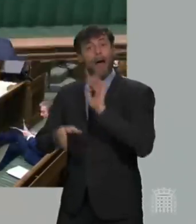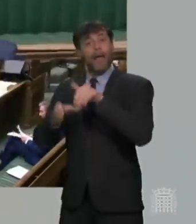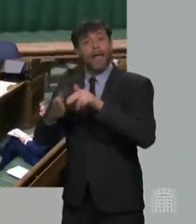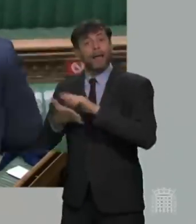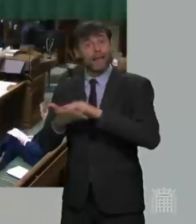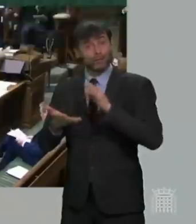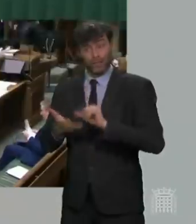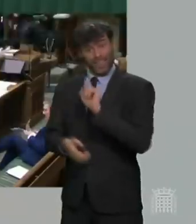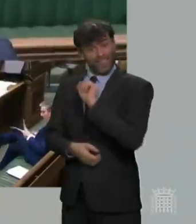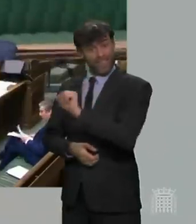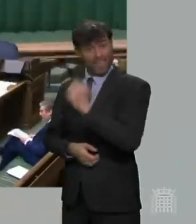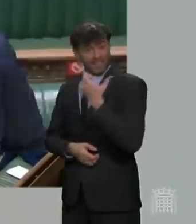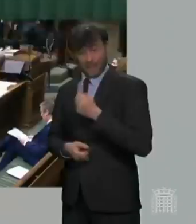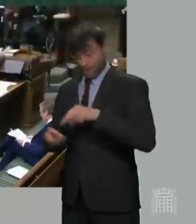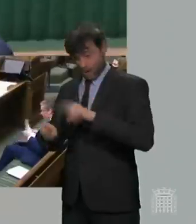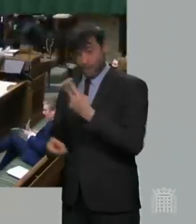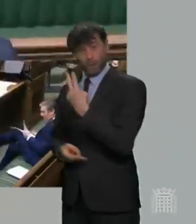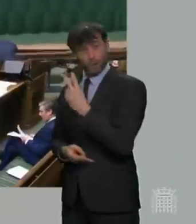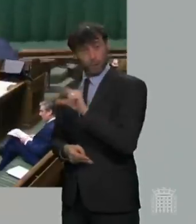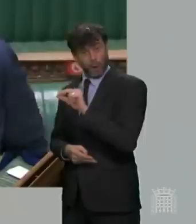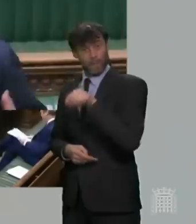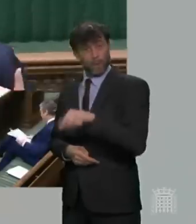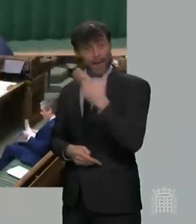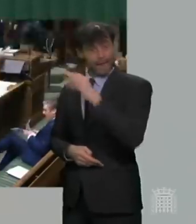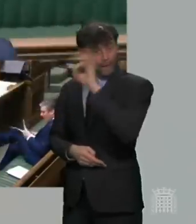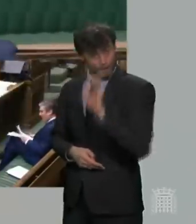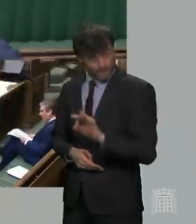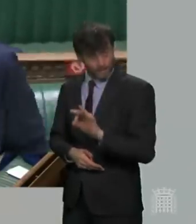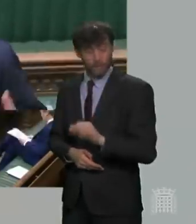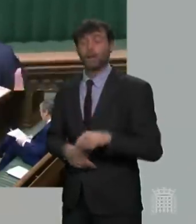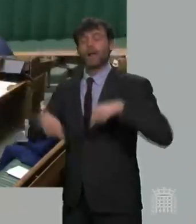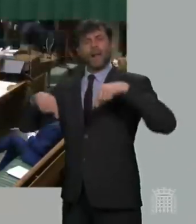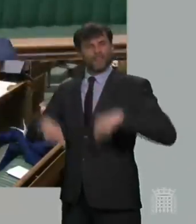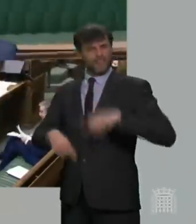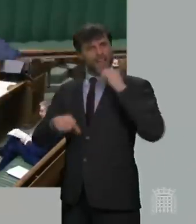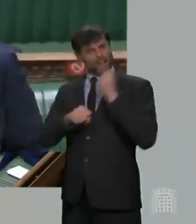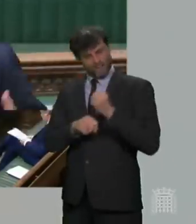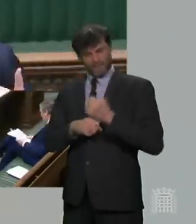They know that, in the past year, this Government have put another £5,000 bursary into the pockets